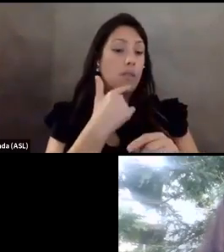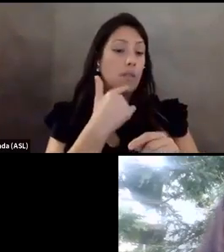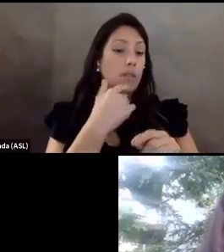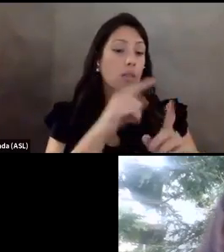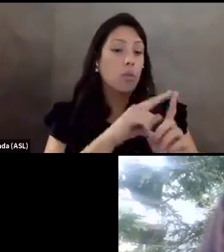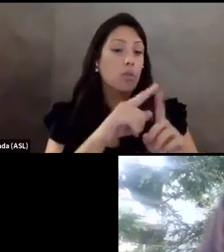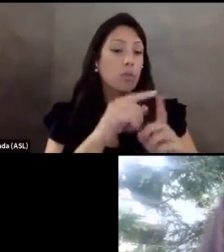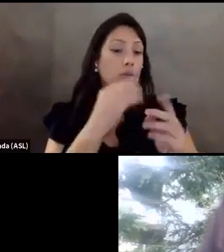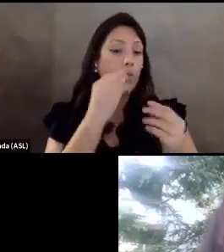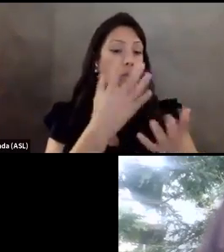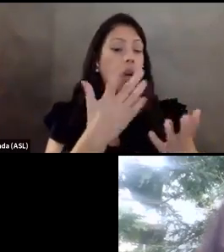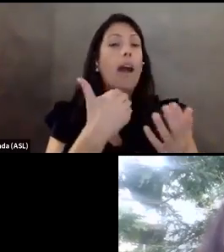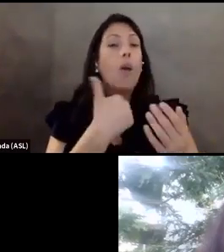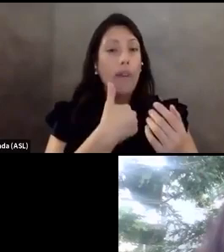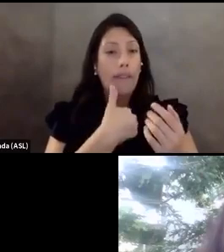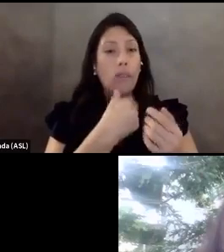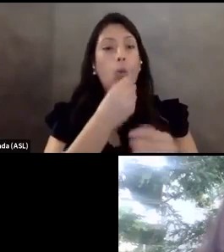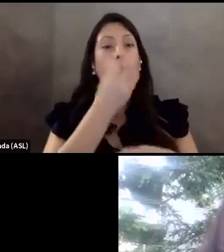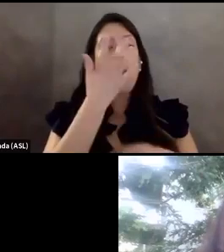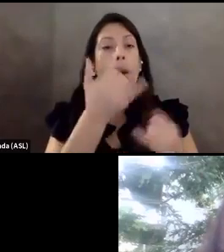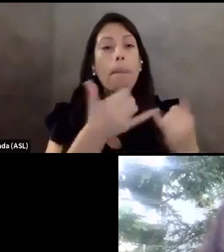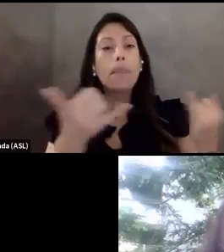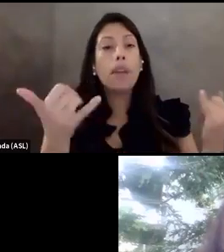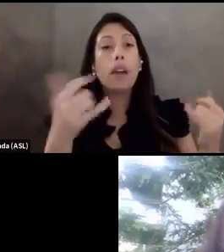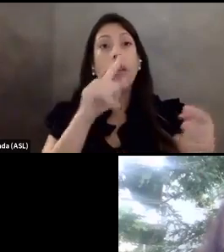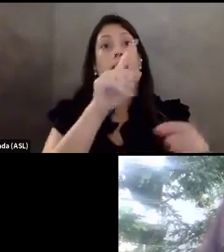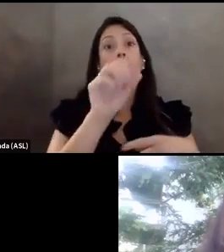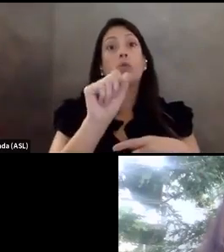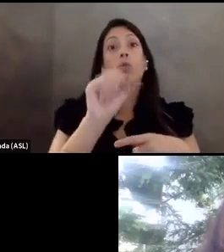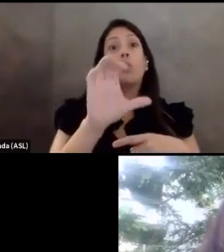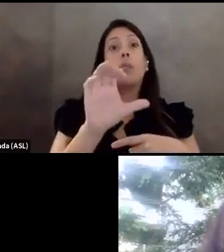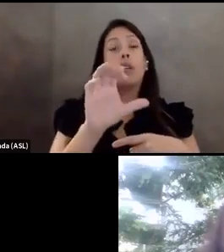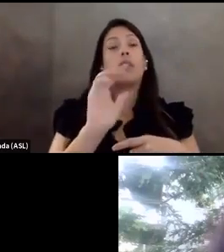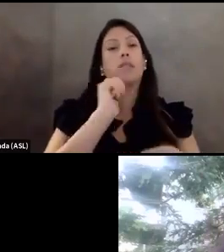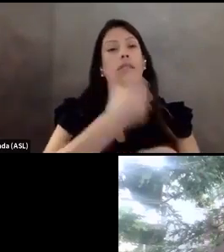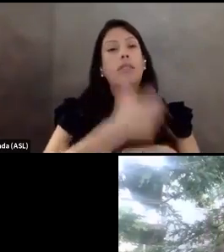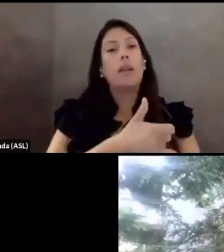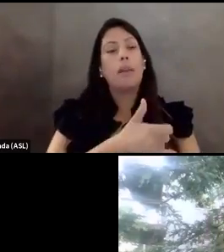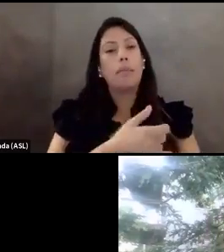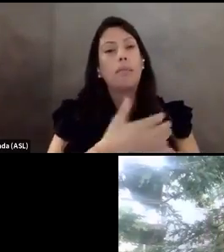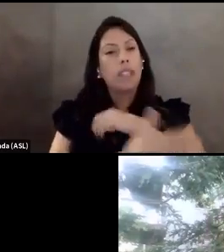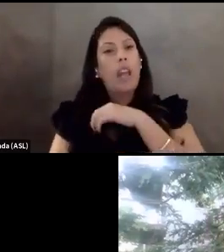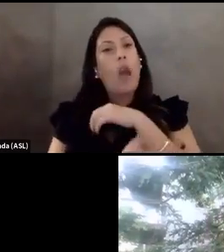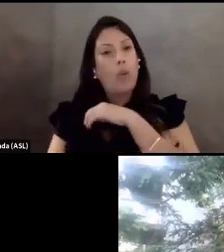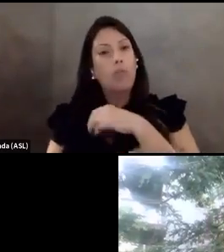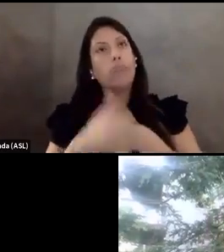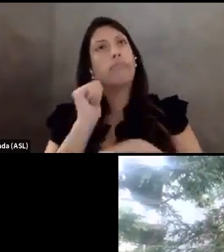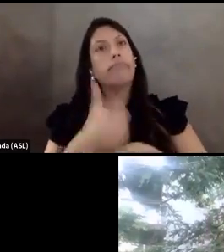warm line that's set up by the Sonoma County and the county of Sonoma. For those who are just